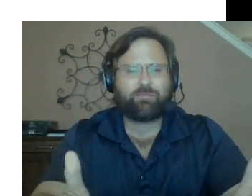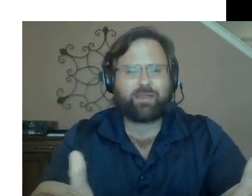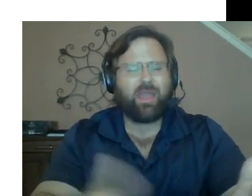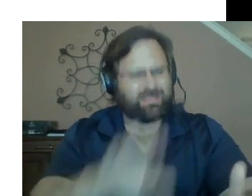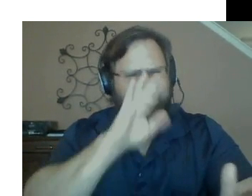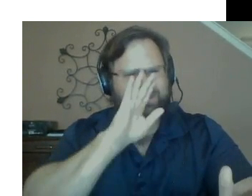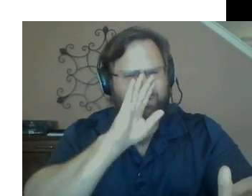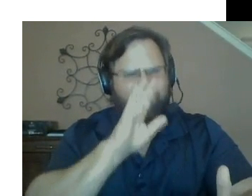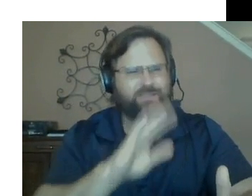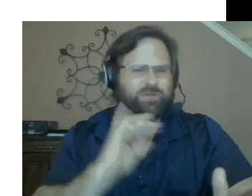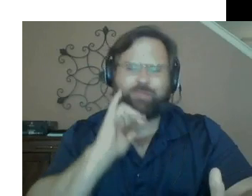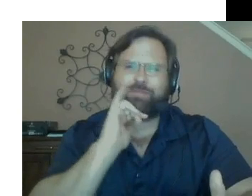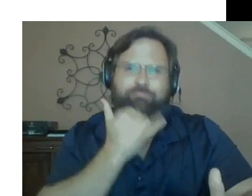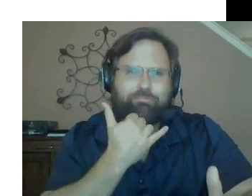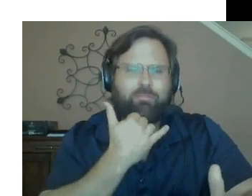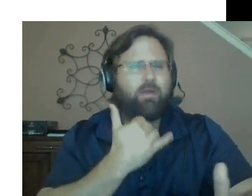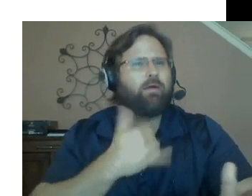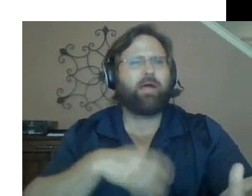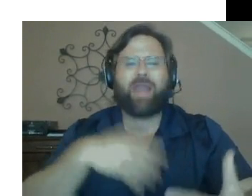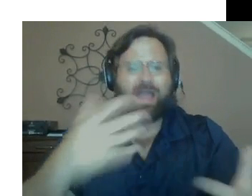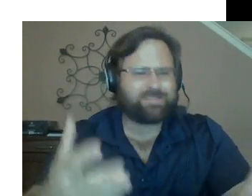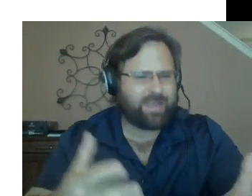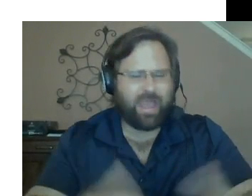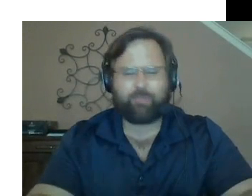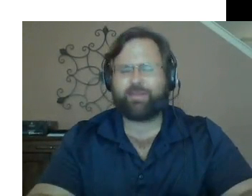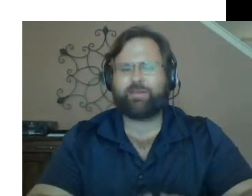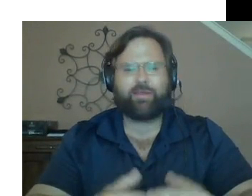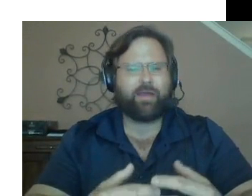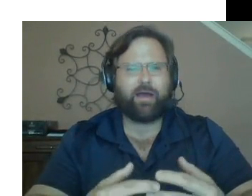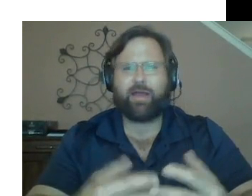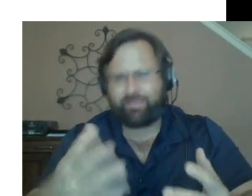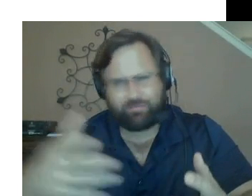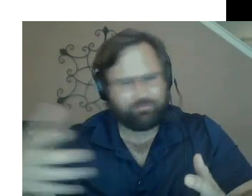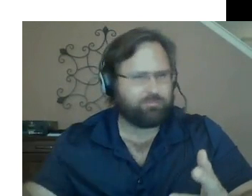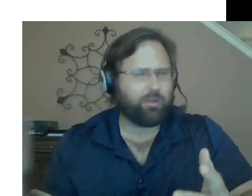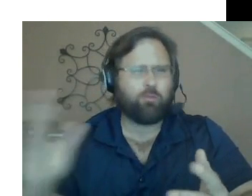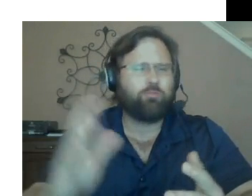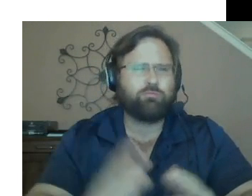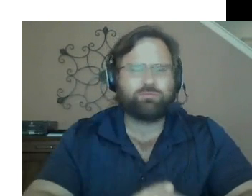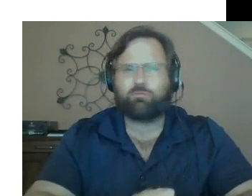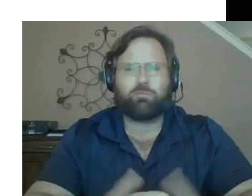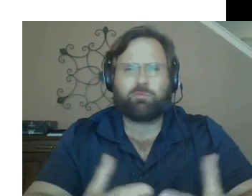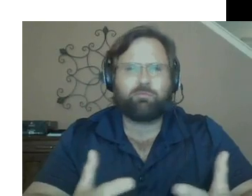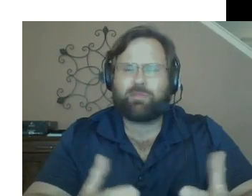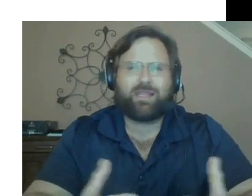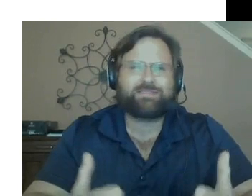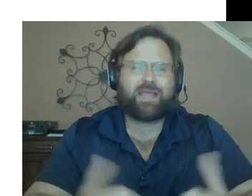something similar to frustrate but an accident happened and you know let's say